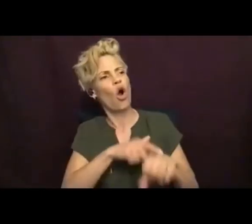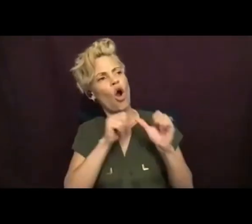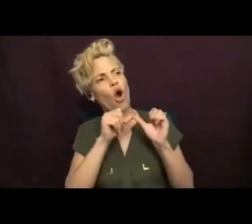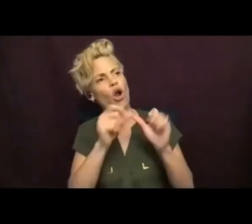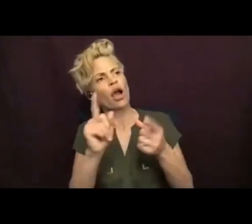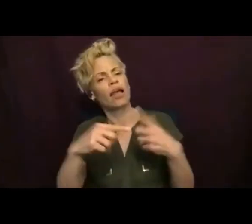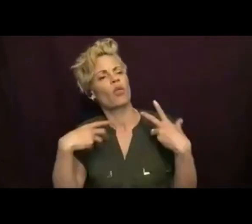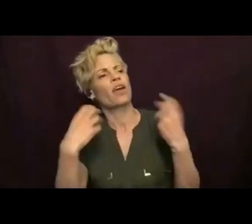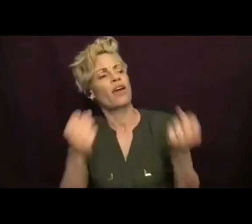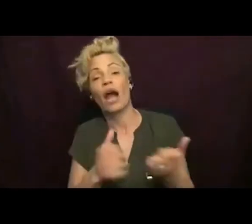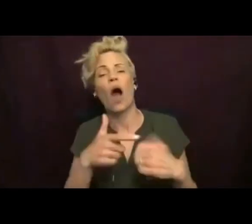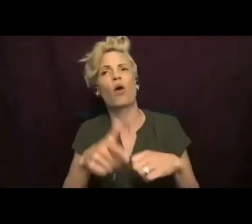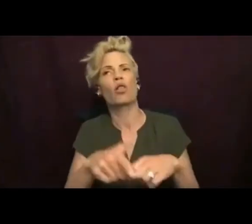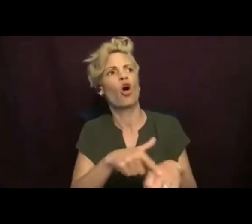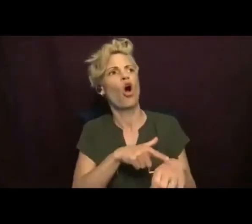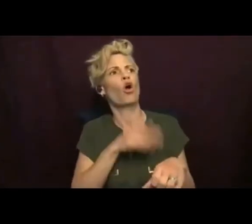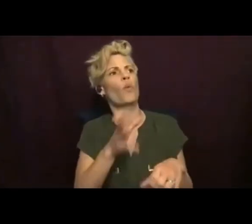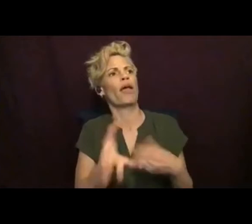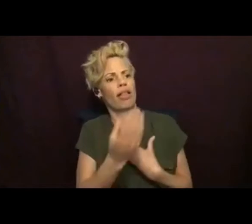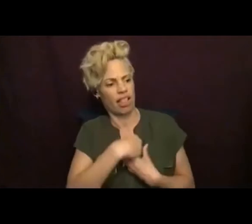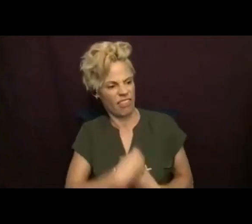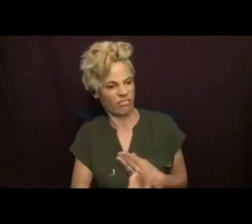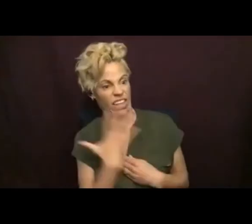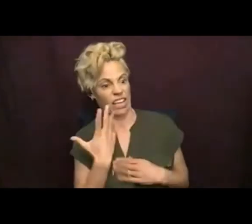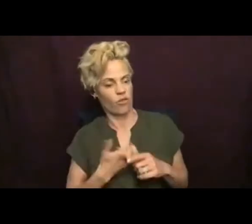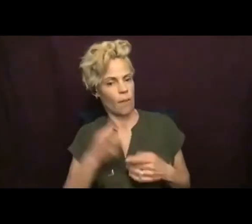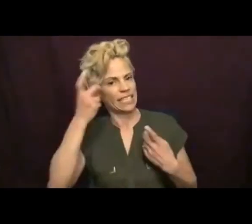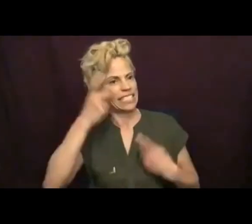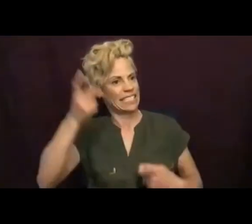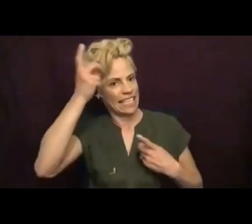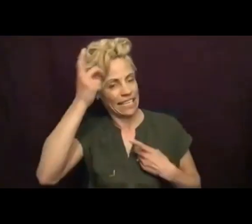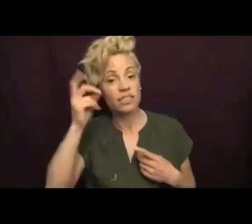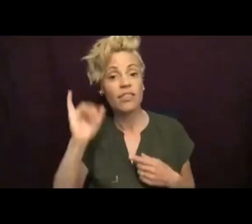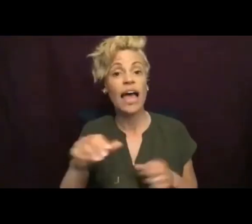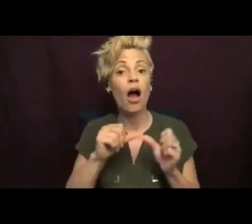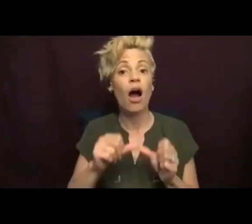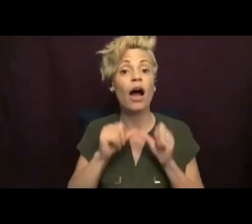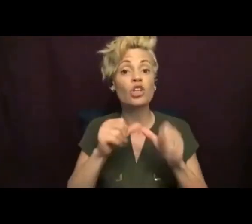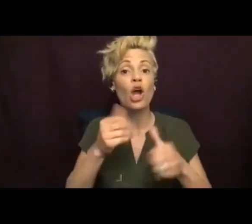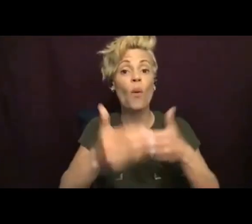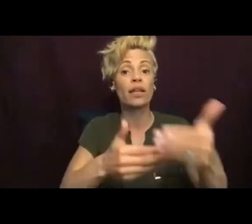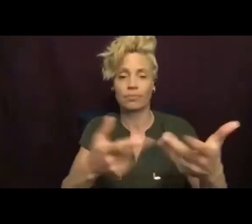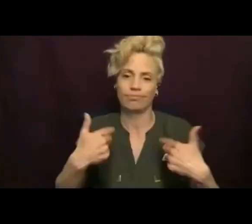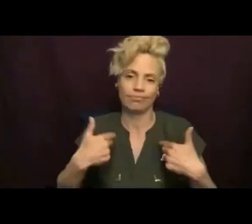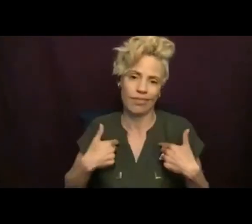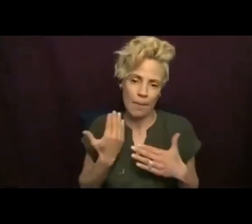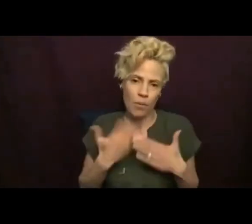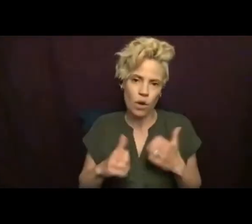and I think that ongoingness of disease for someone who was born with brain tumors and spent about 15 years in and out